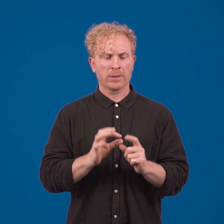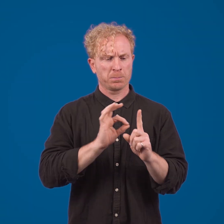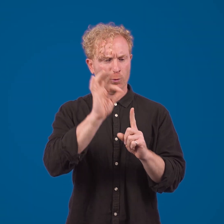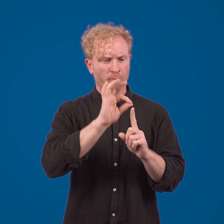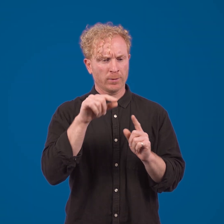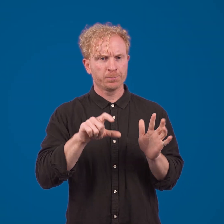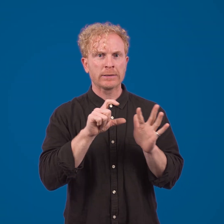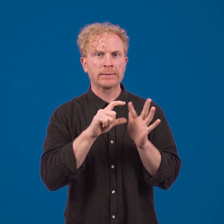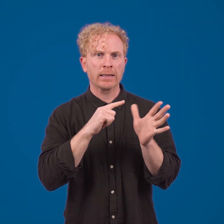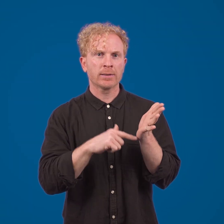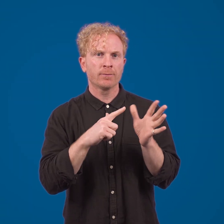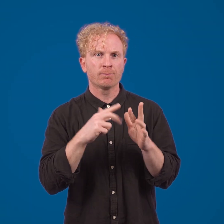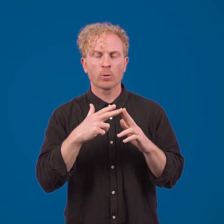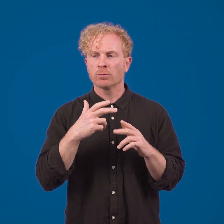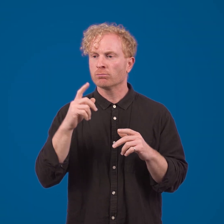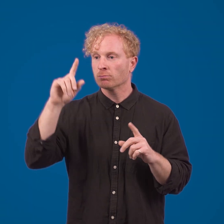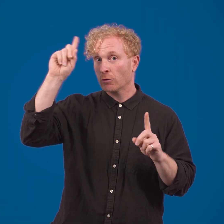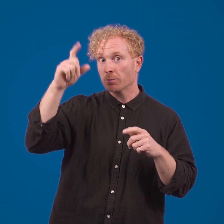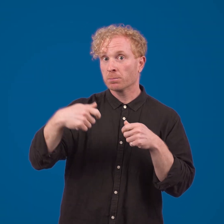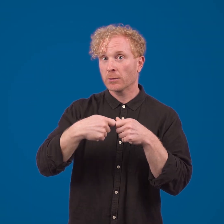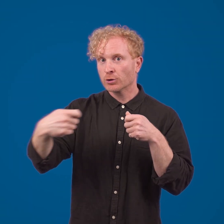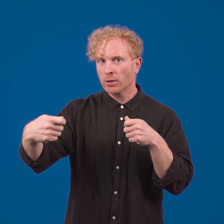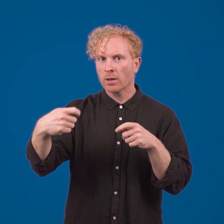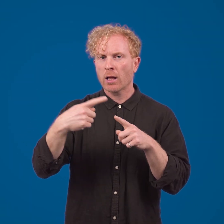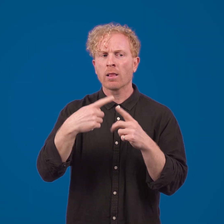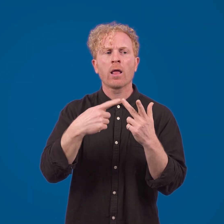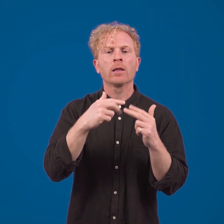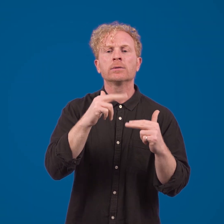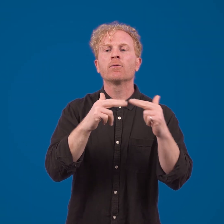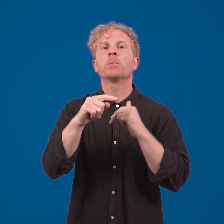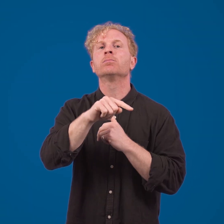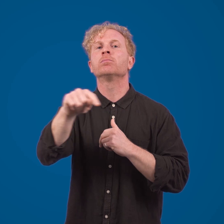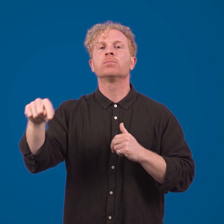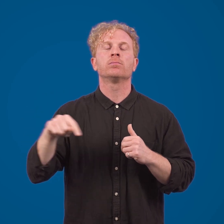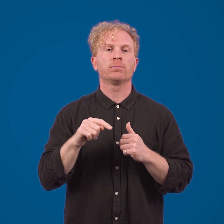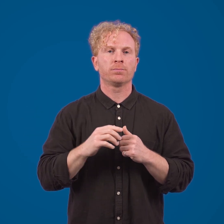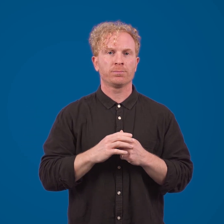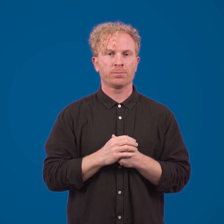Data improvements for current measures and other developments